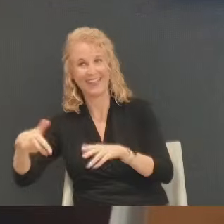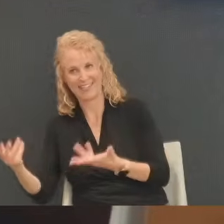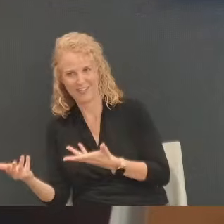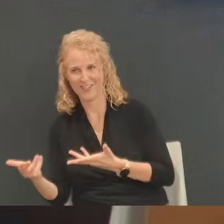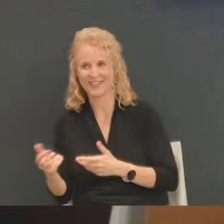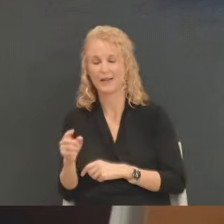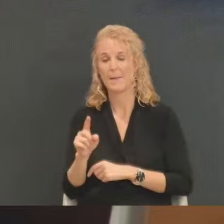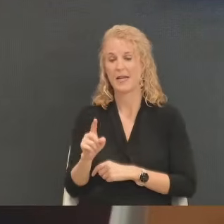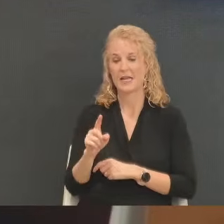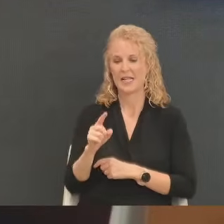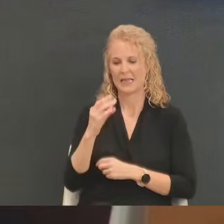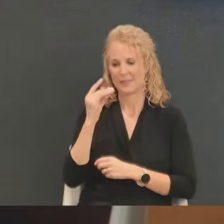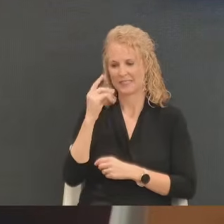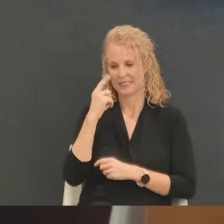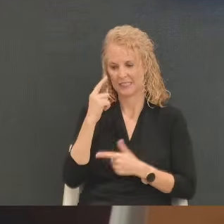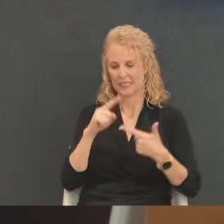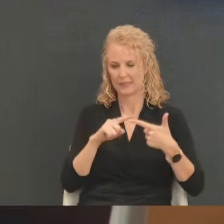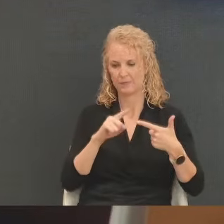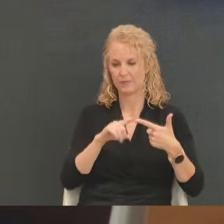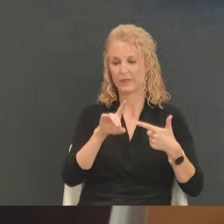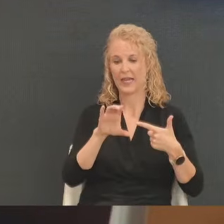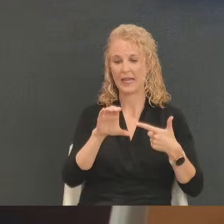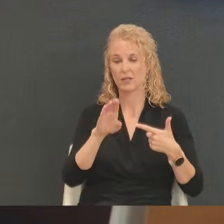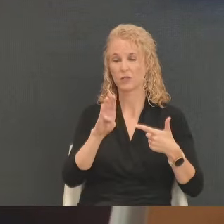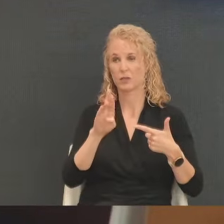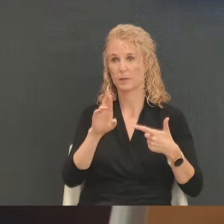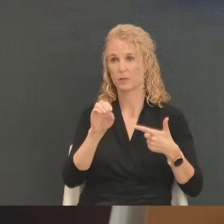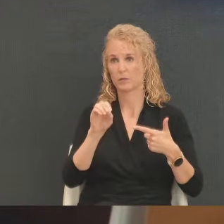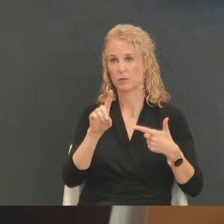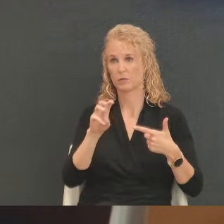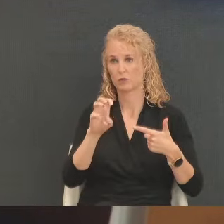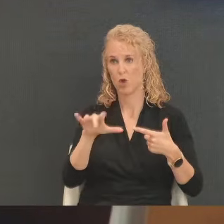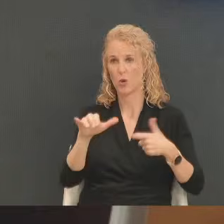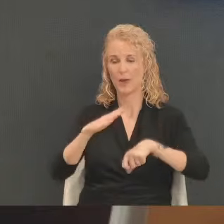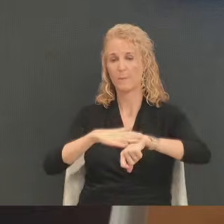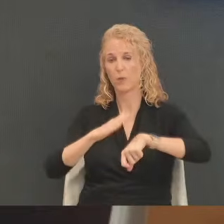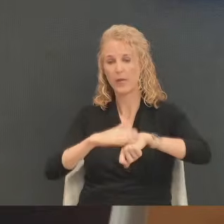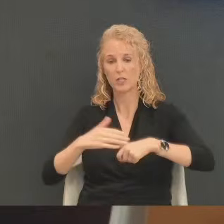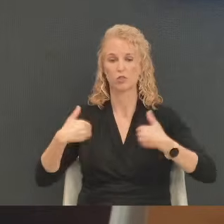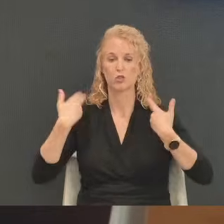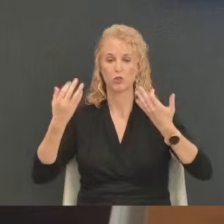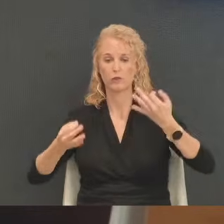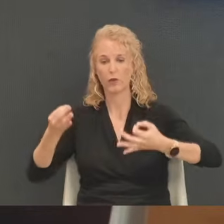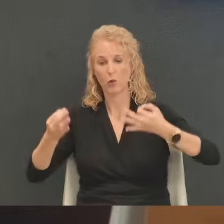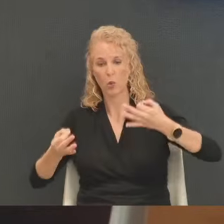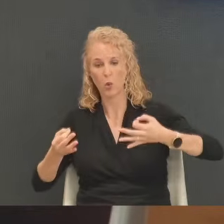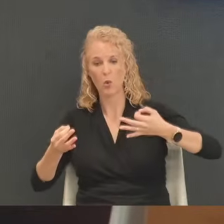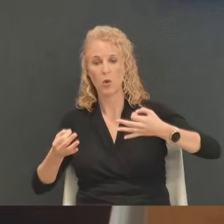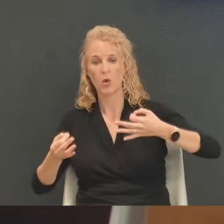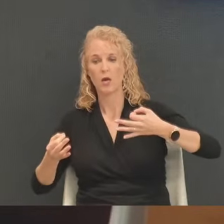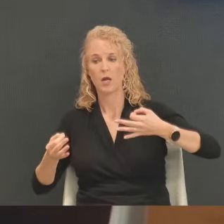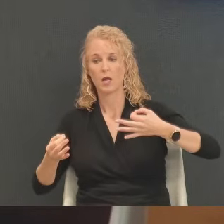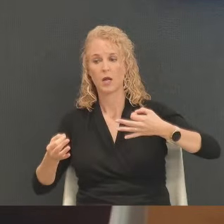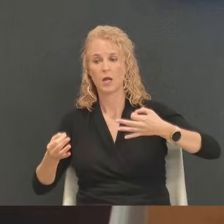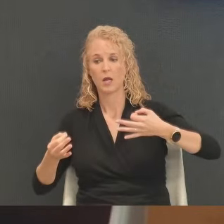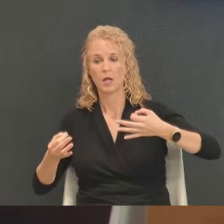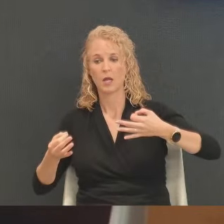let's see. The next one is 800 Broadway. That includes Probation, Juvenile Court. Domestic